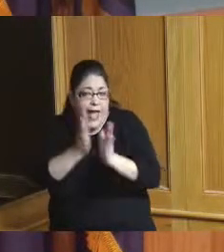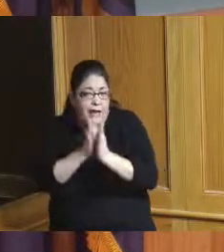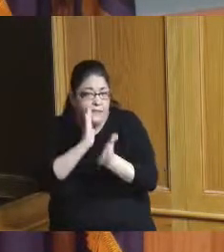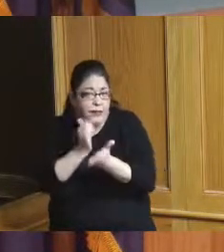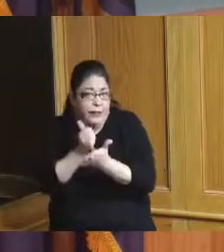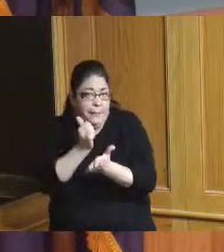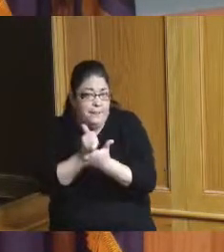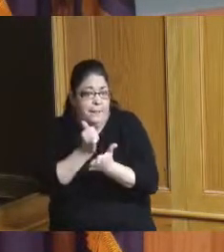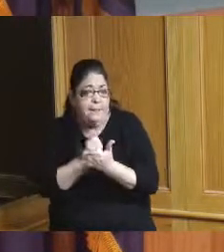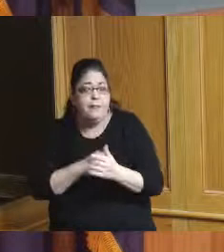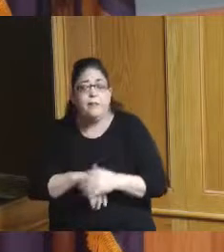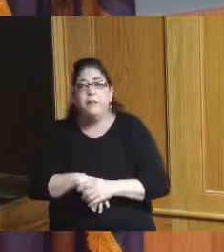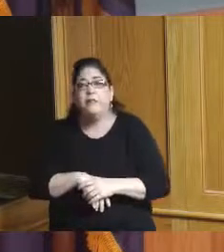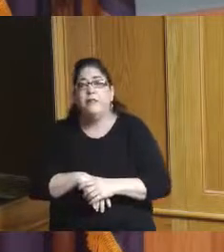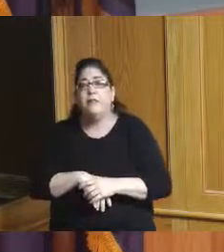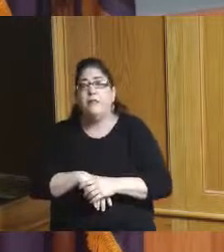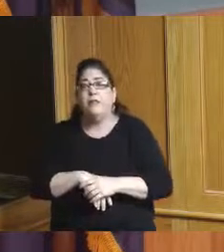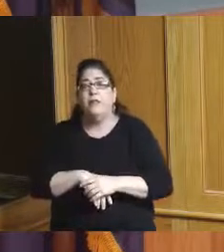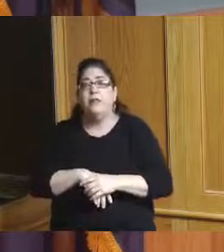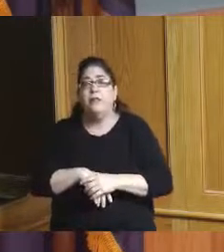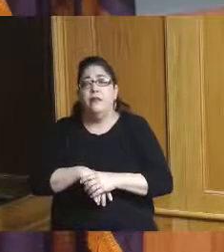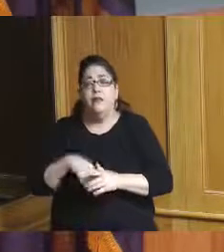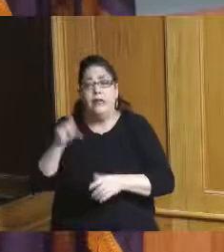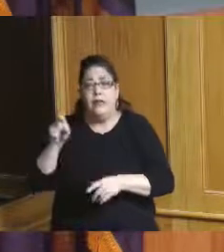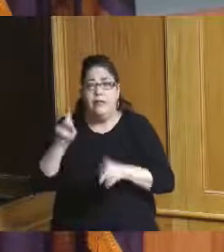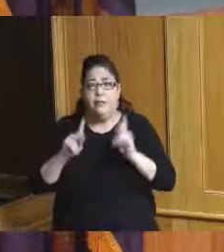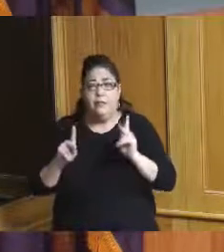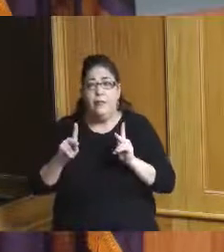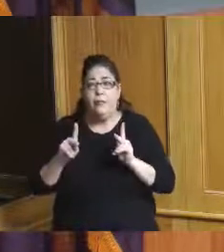and you need help with your because we get people you know the furnace and all those kind of things